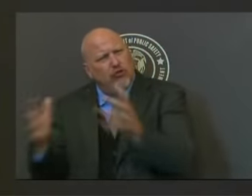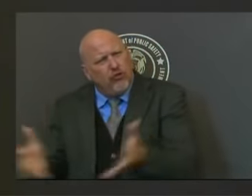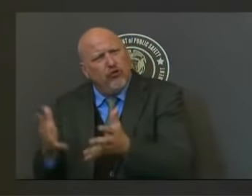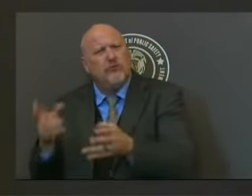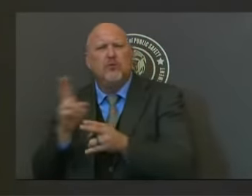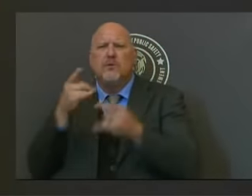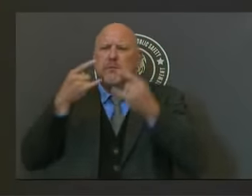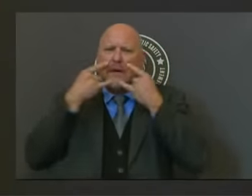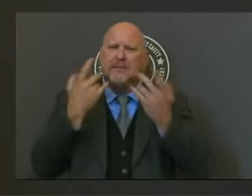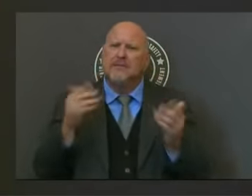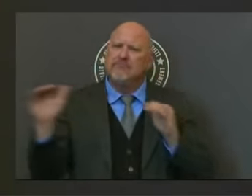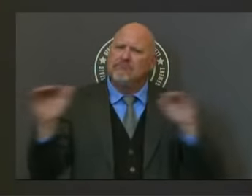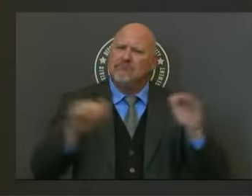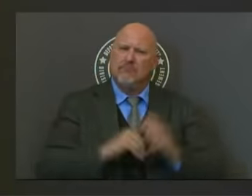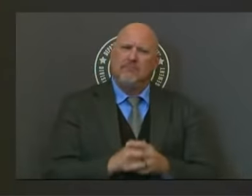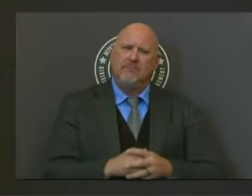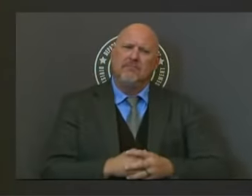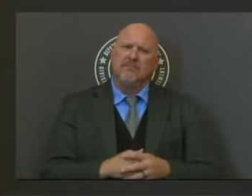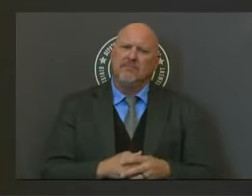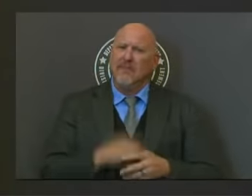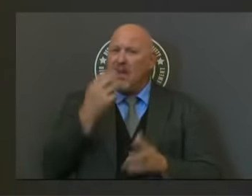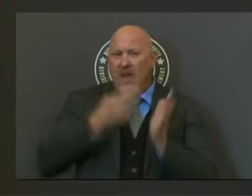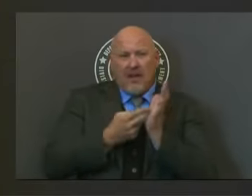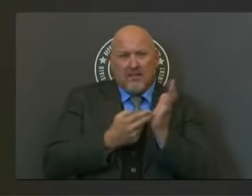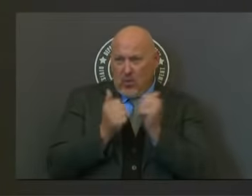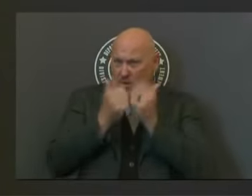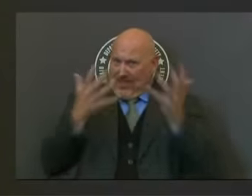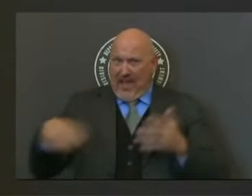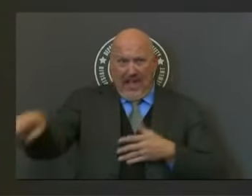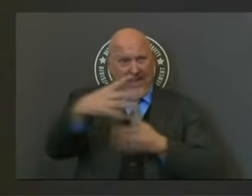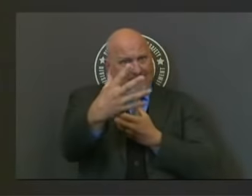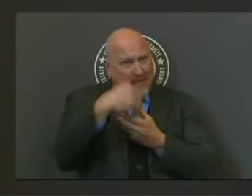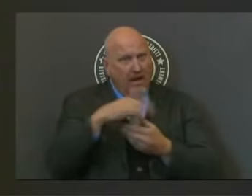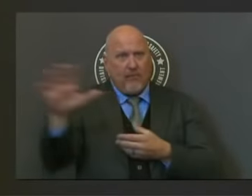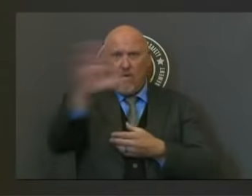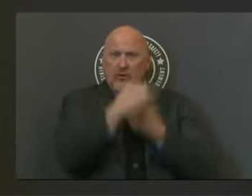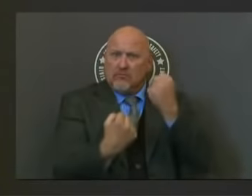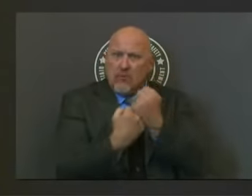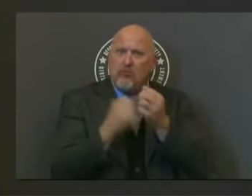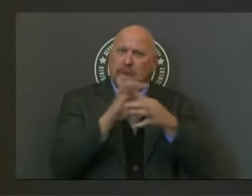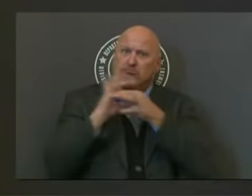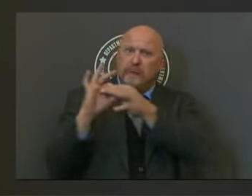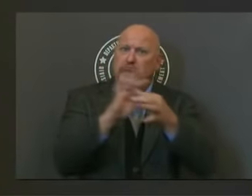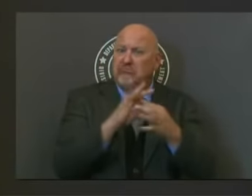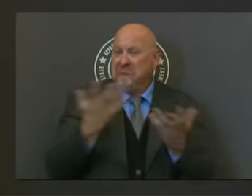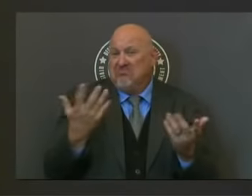the goal which is to make it